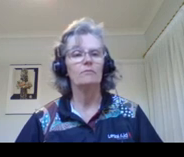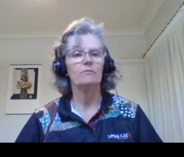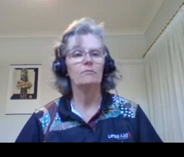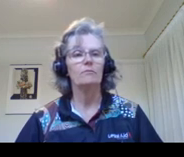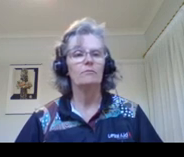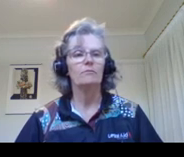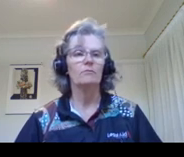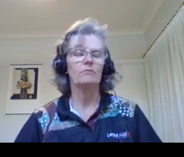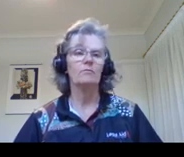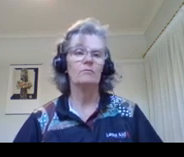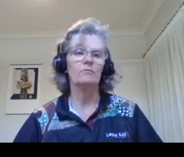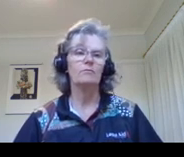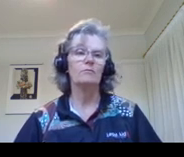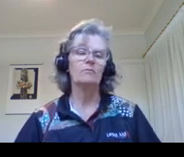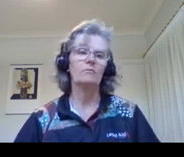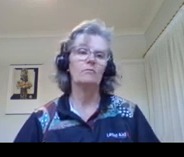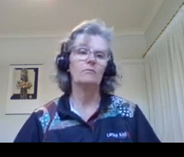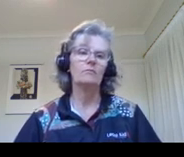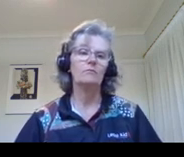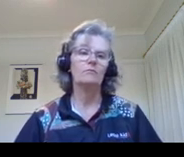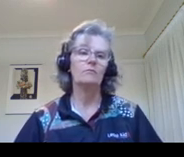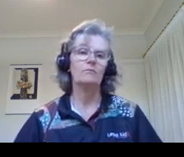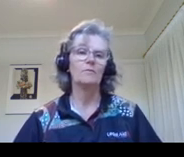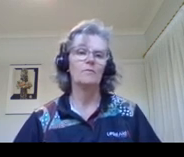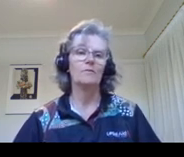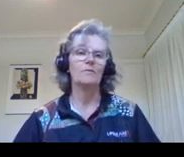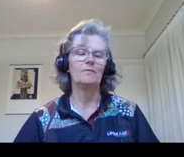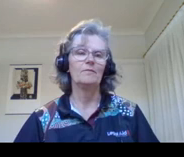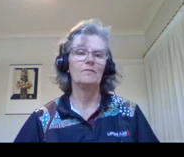the last couple of years because obviously you know there are other flavour of the month that